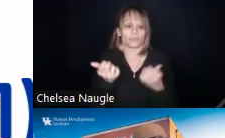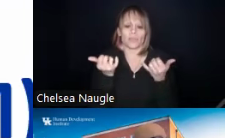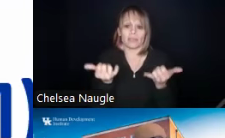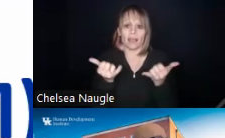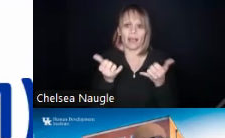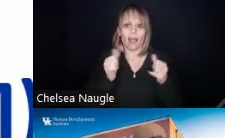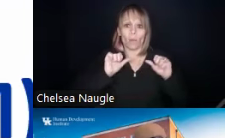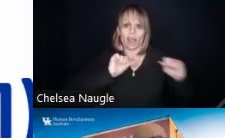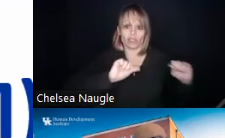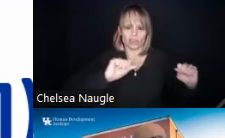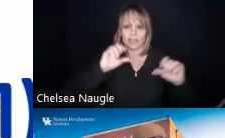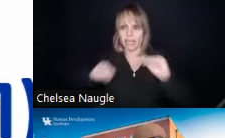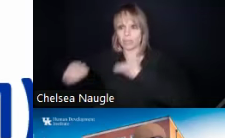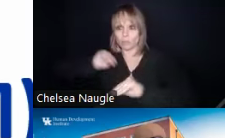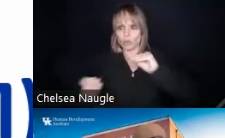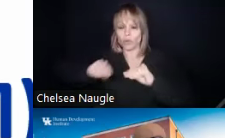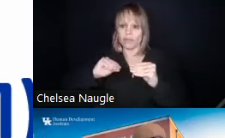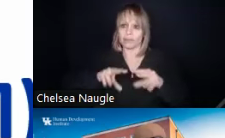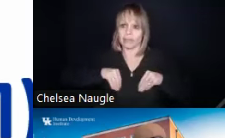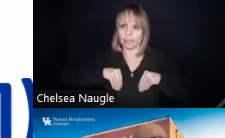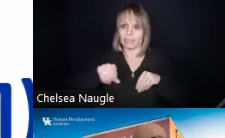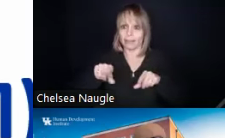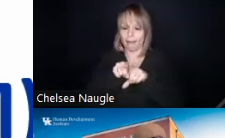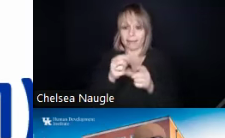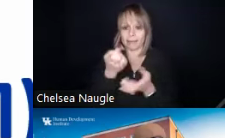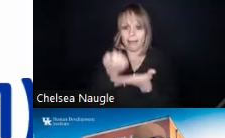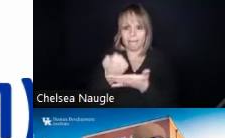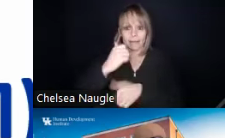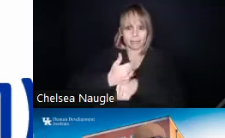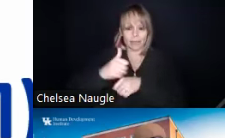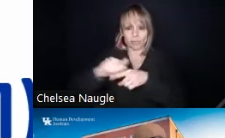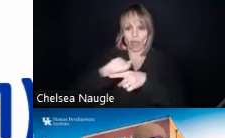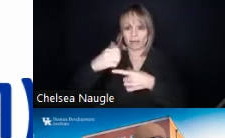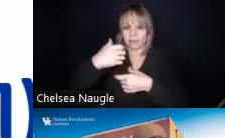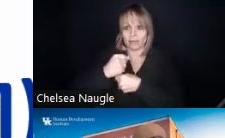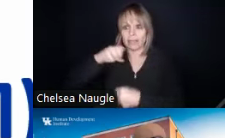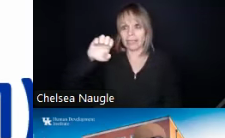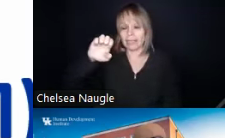is accepted as an evidence-based practice for autism. That's been around since about 2020. That's essentially